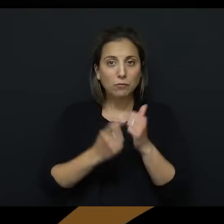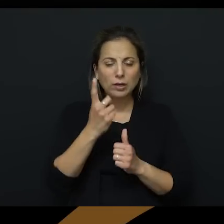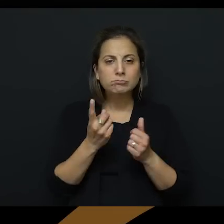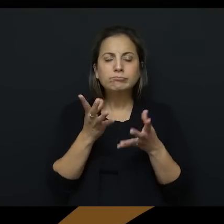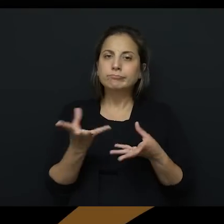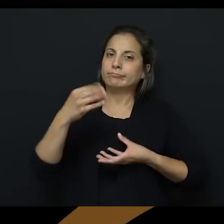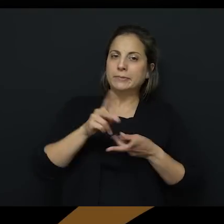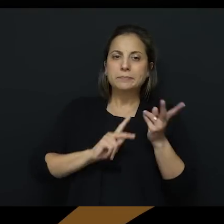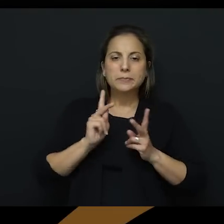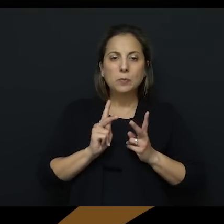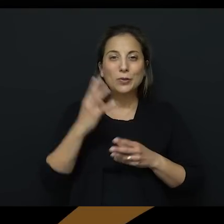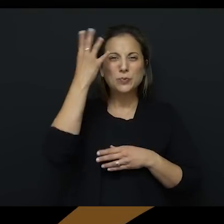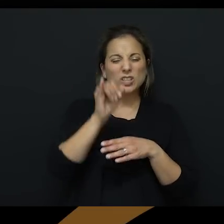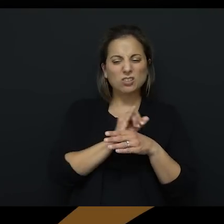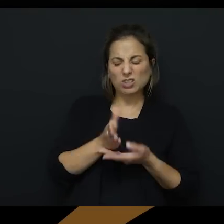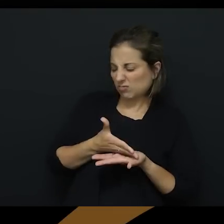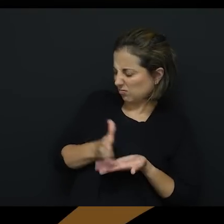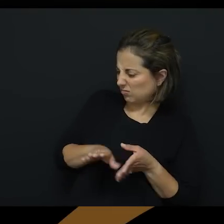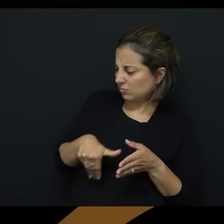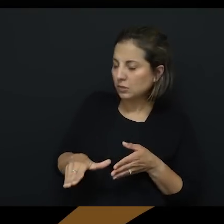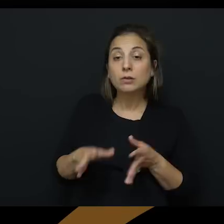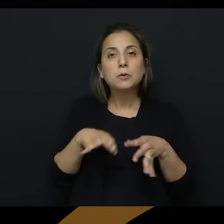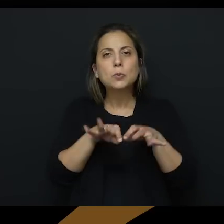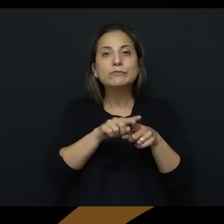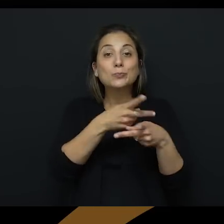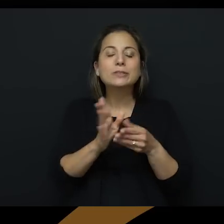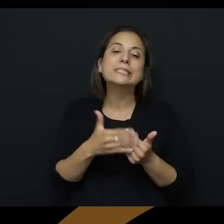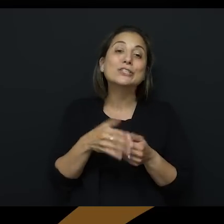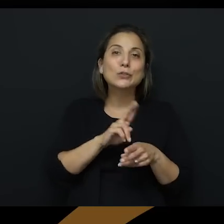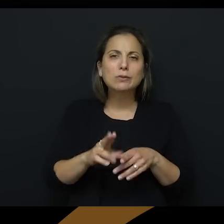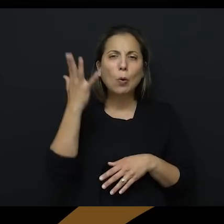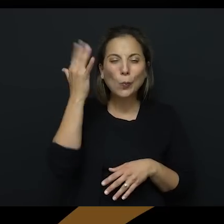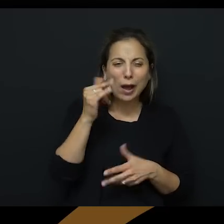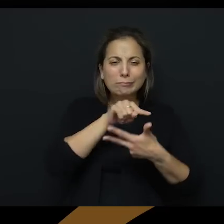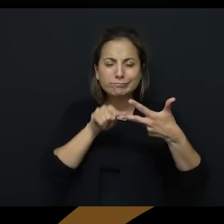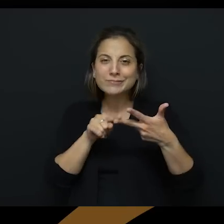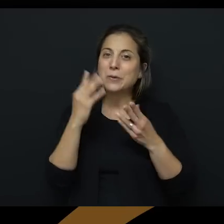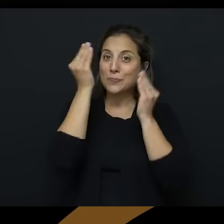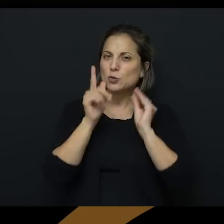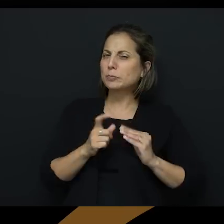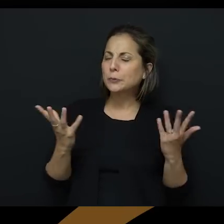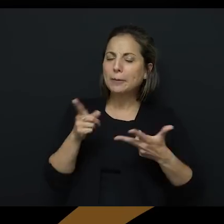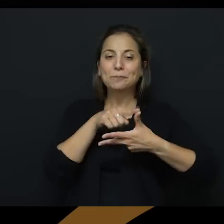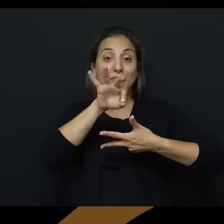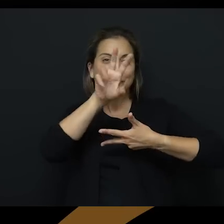Our mission is to build a brand that is for everyone, including people that the beauty industry has marginalized. We wanted to bring products that are easy to use